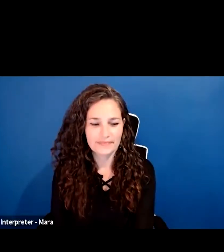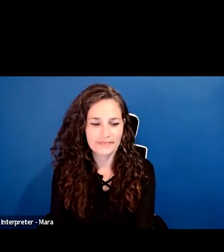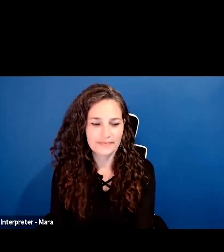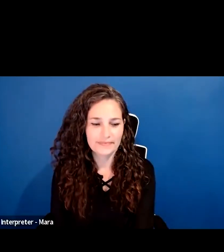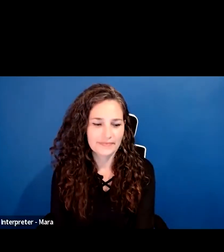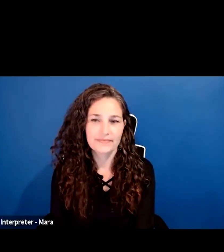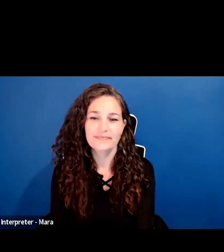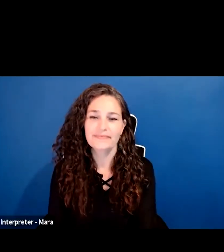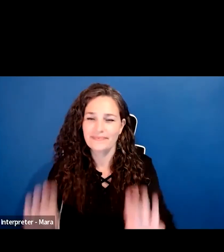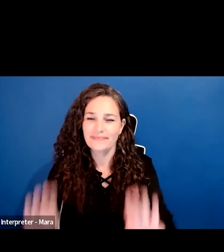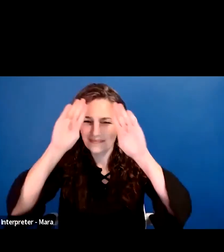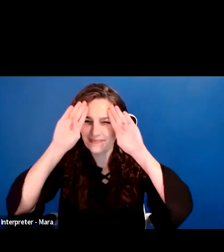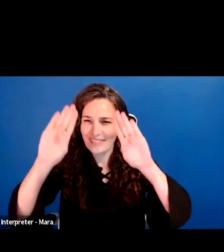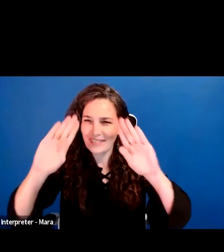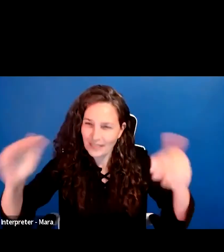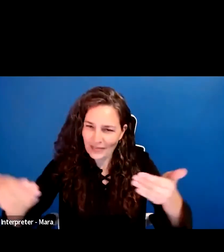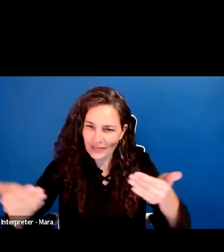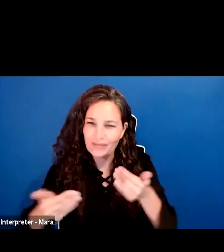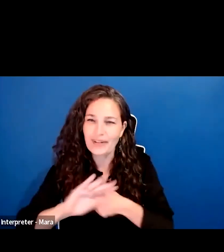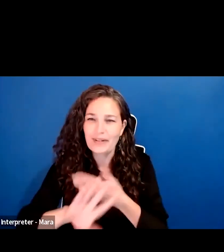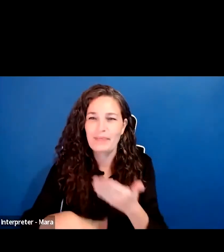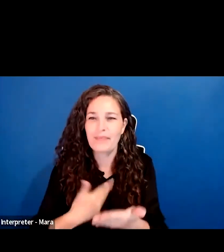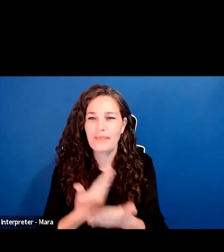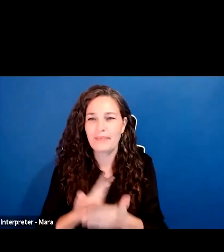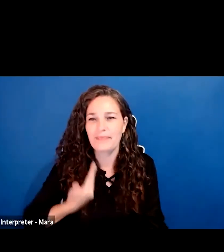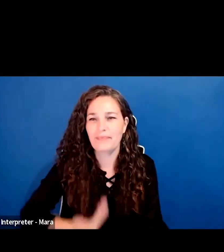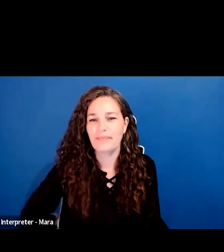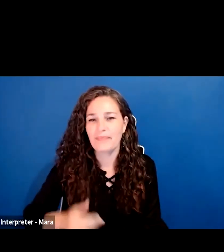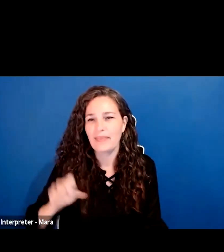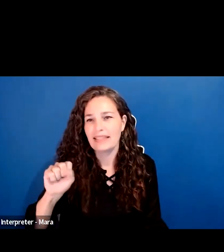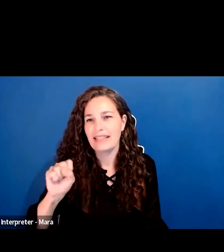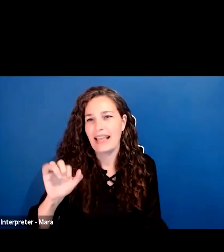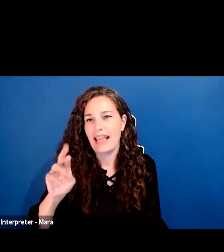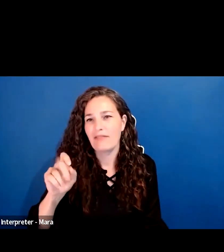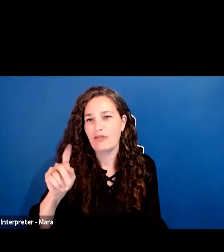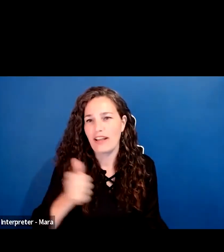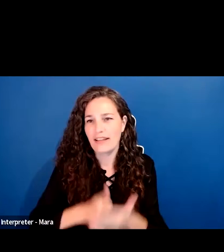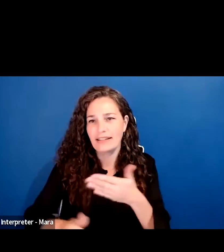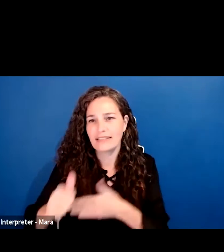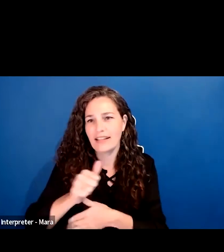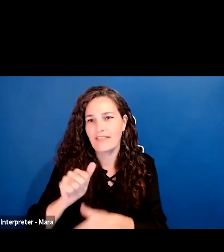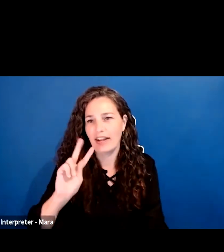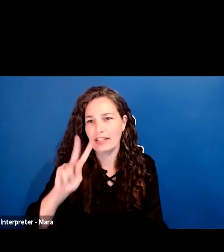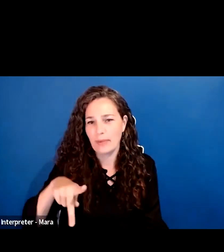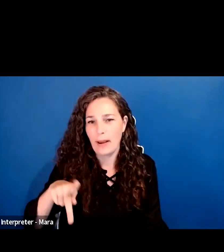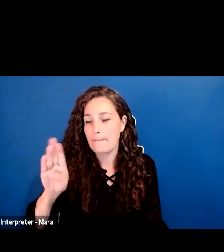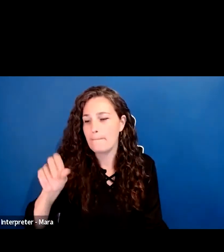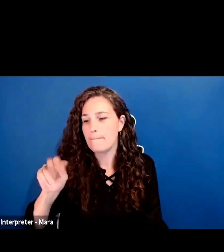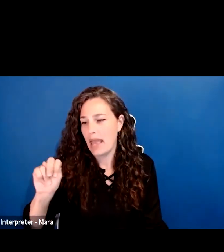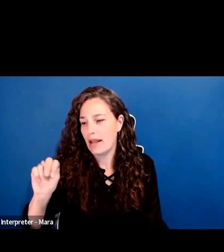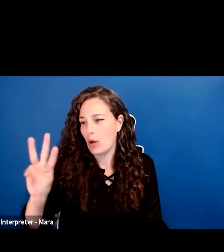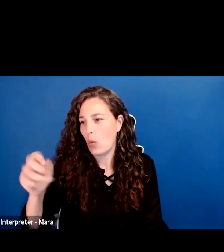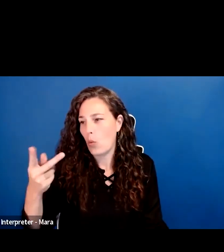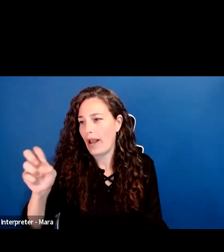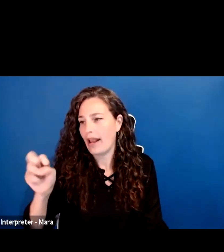[Ben Whitehair] Hello and welcome everyone, I am SAG-AFTRA executive vice president Ben Whitehair. Thank you all for joining us